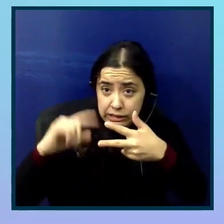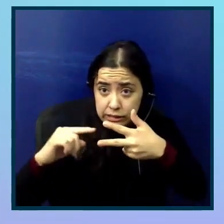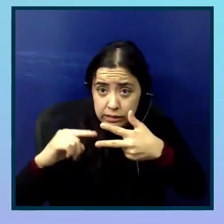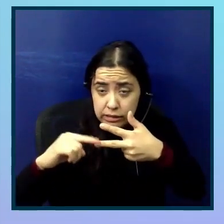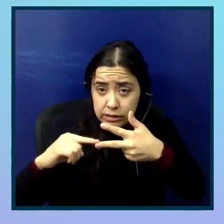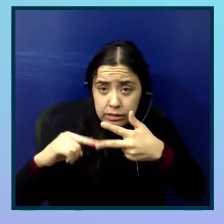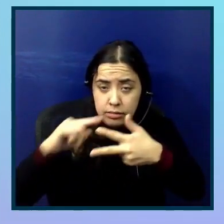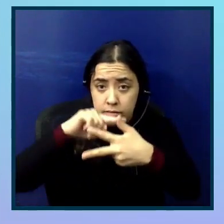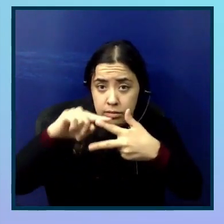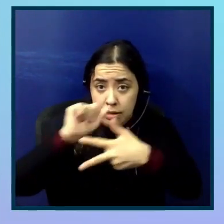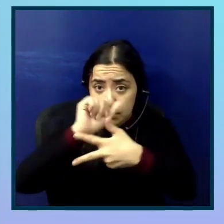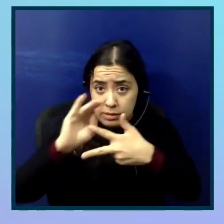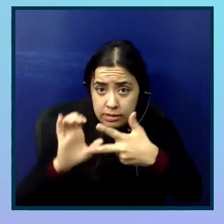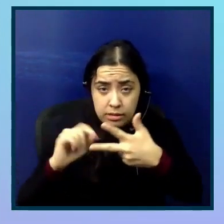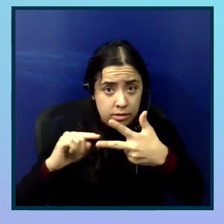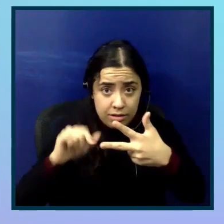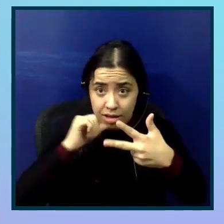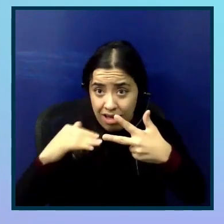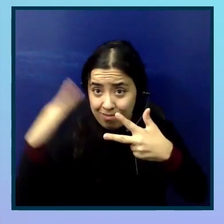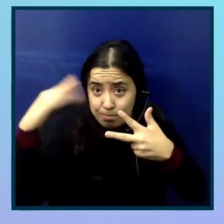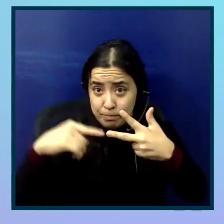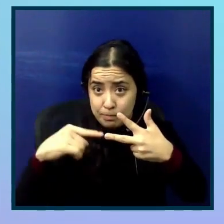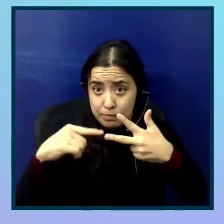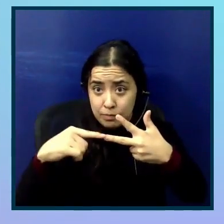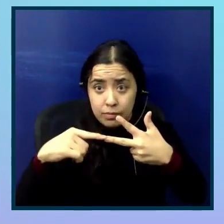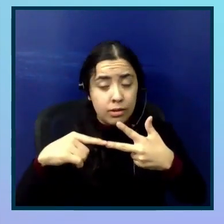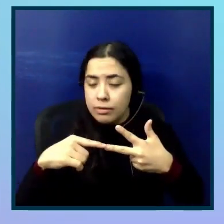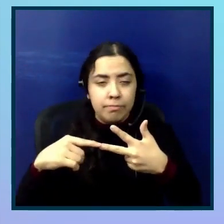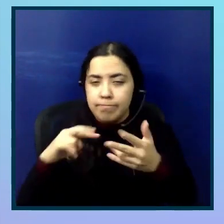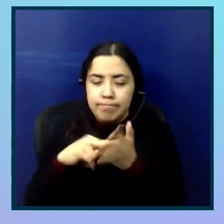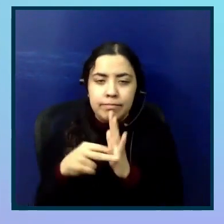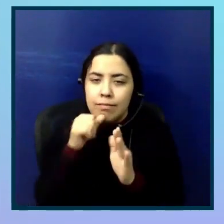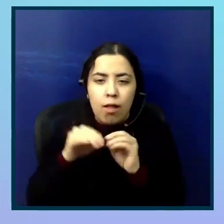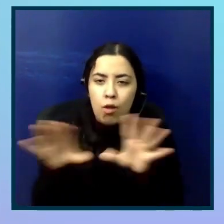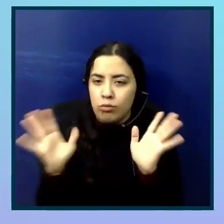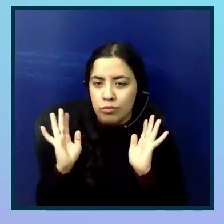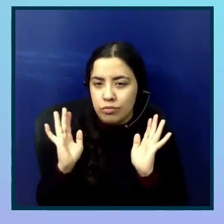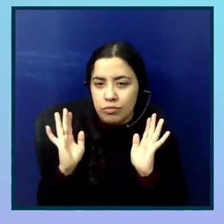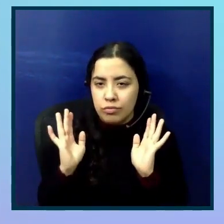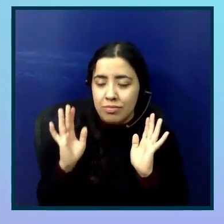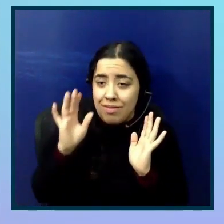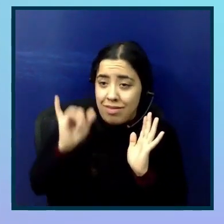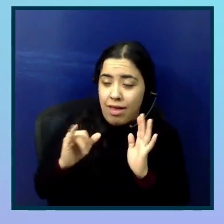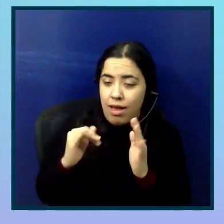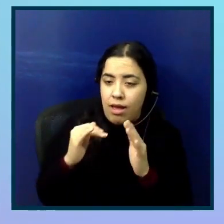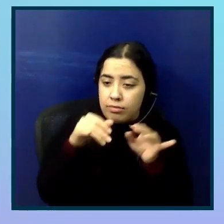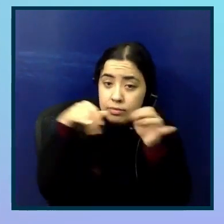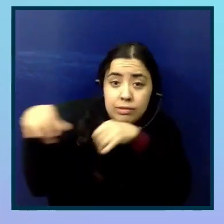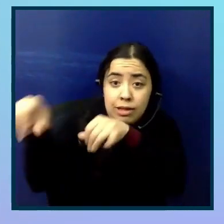And I think having that was really, really powerful. So I would say like, as you're doing all of this work on figuring out